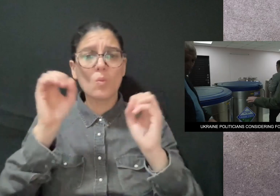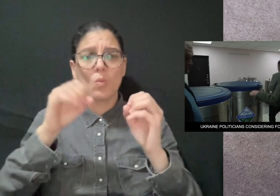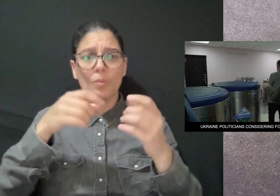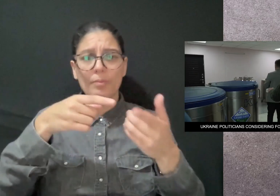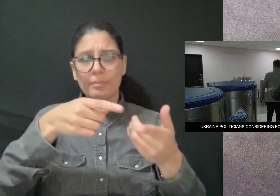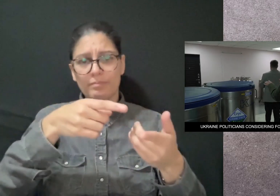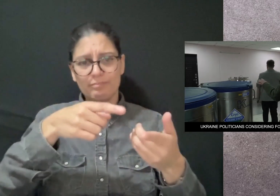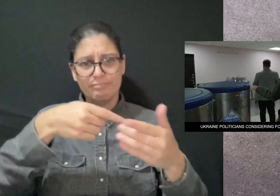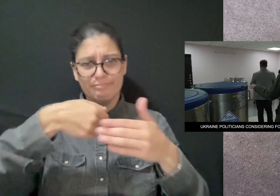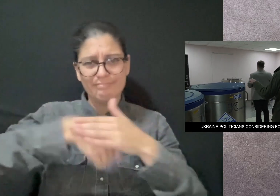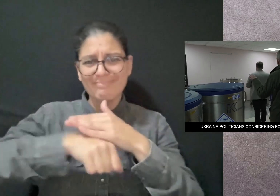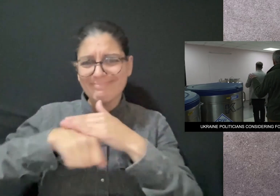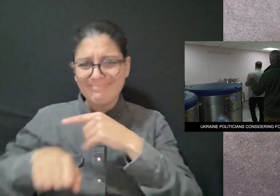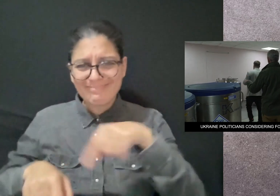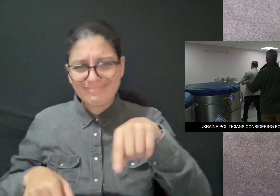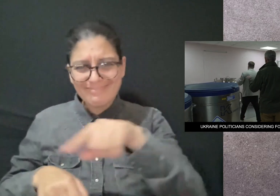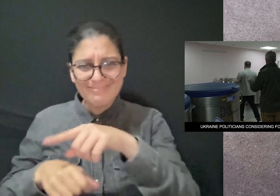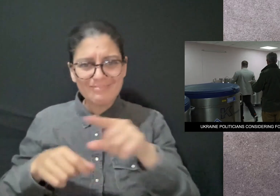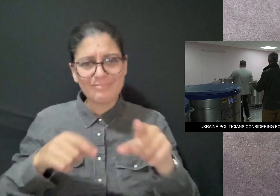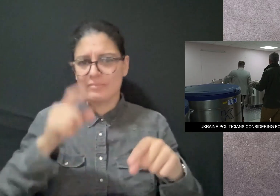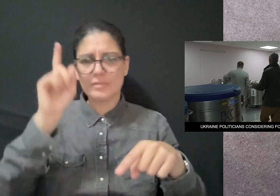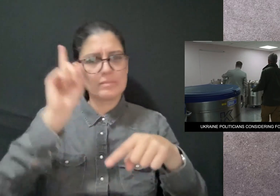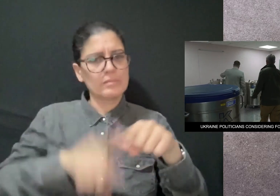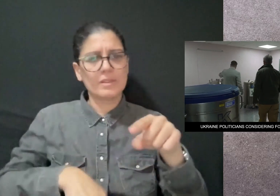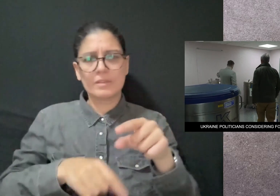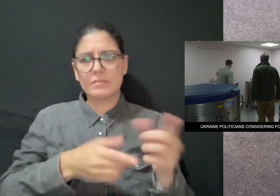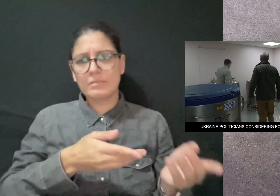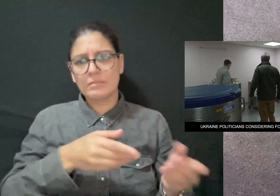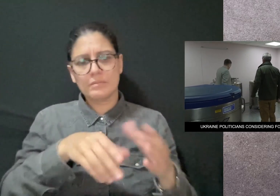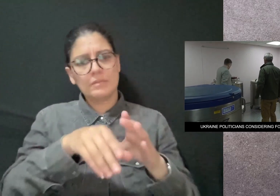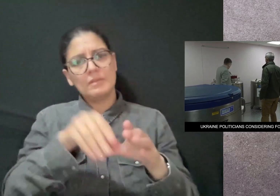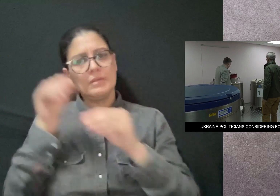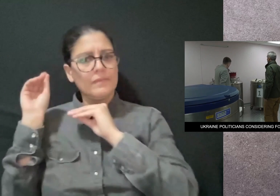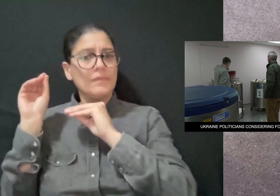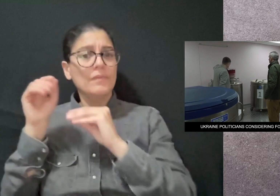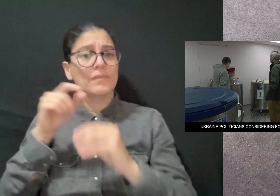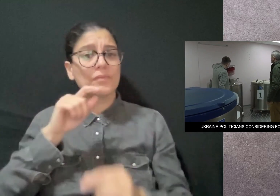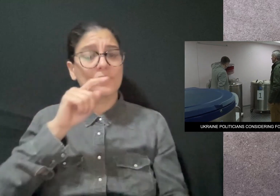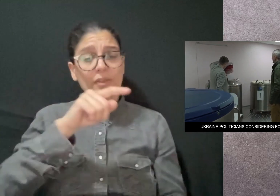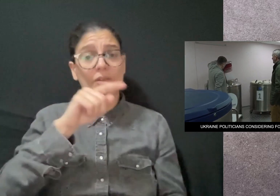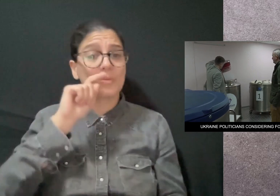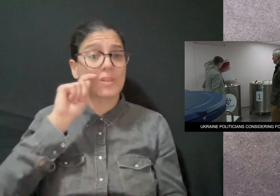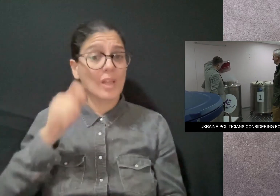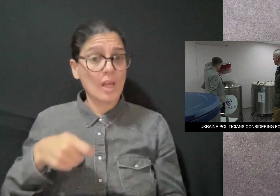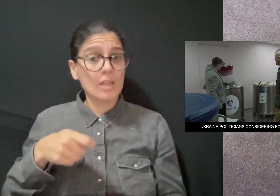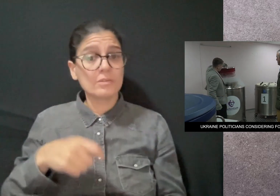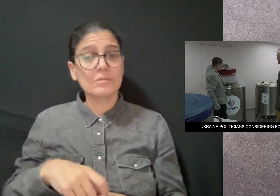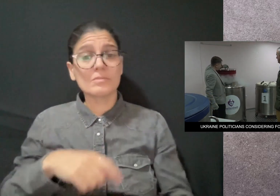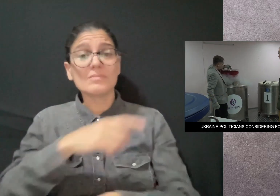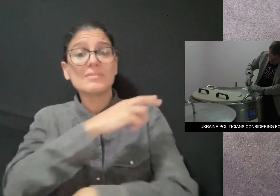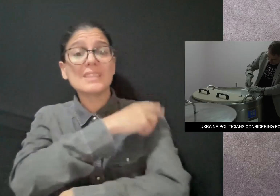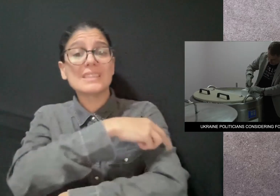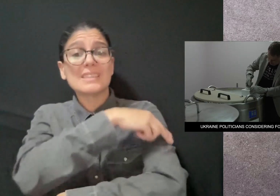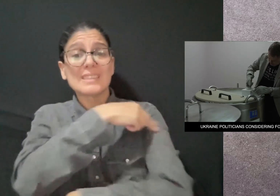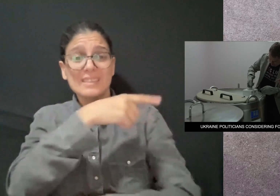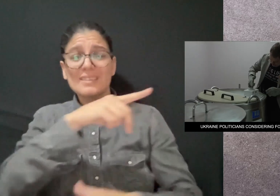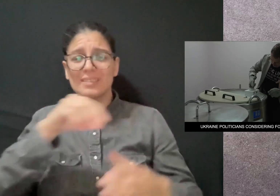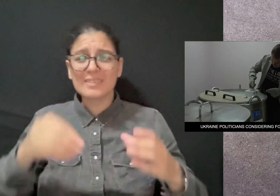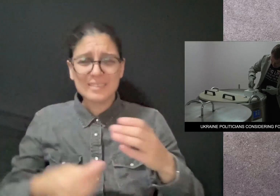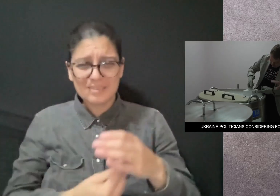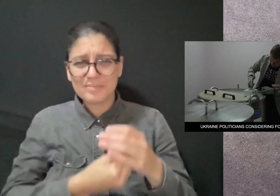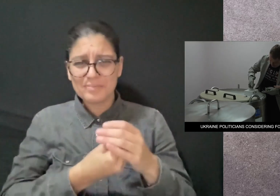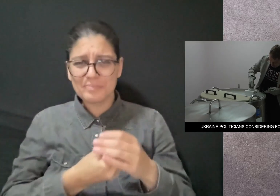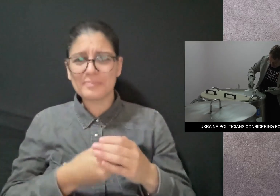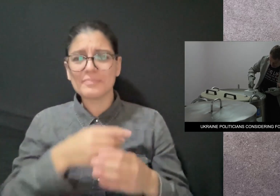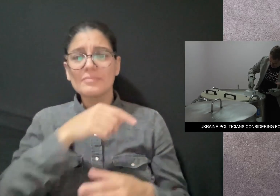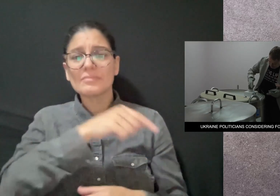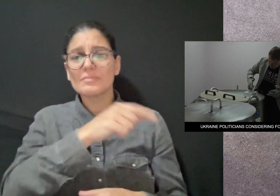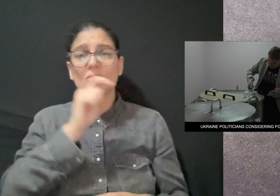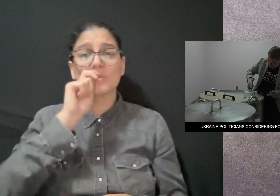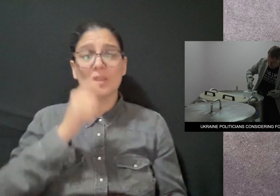the population no children should be allowed to leave Ukraine Ukraine surrogacy clinics